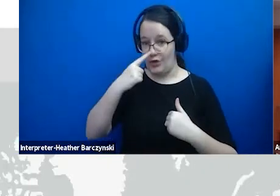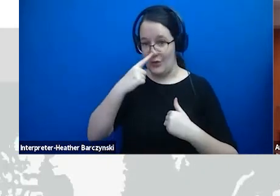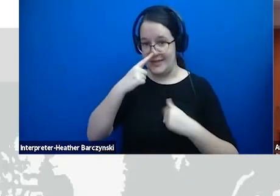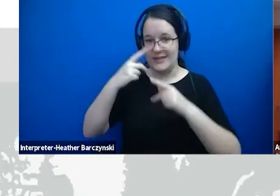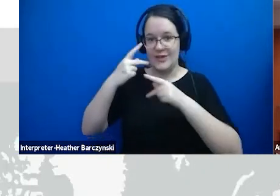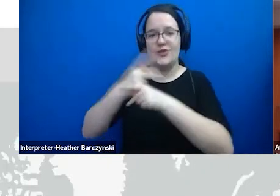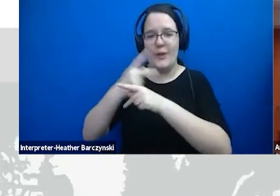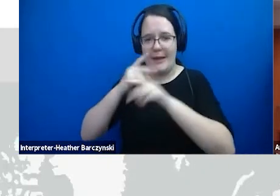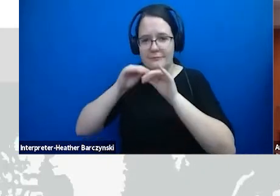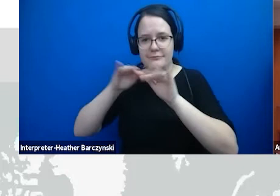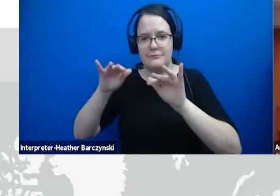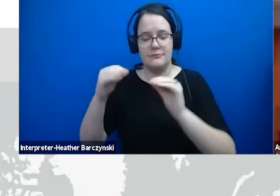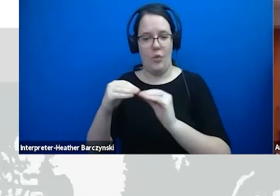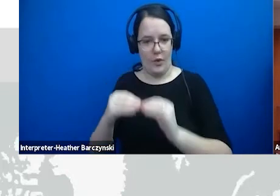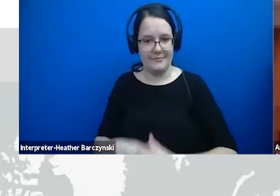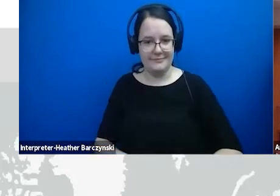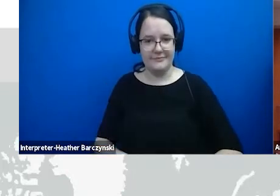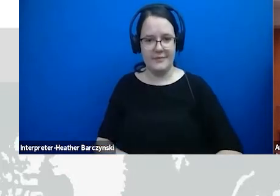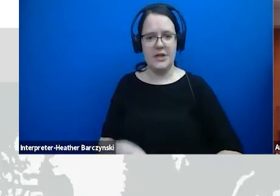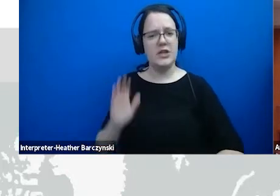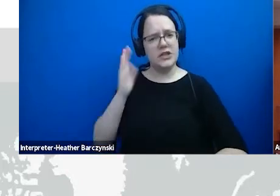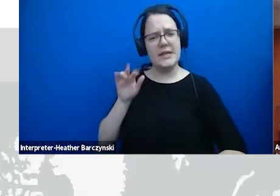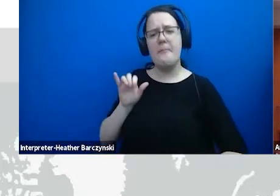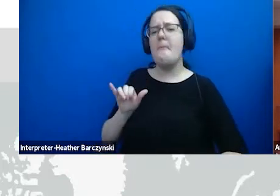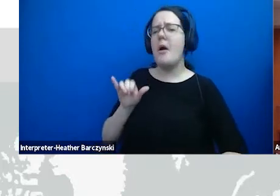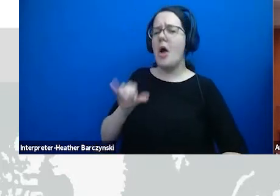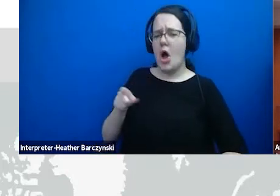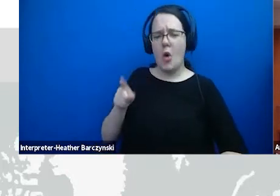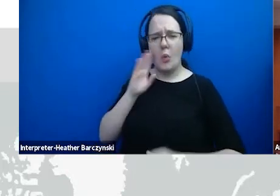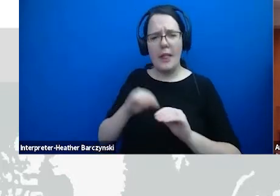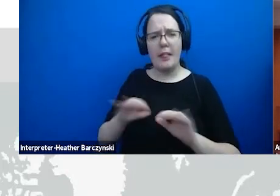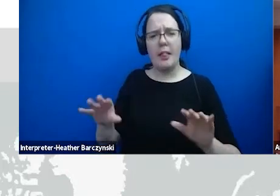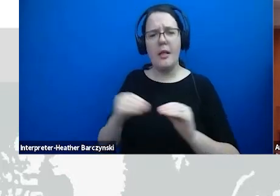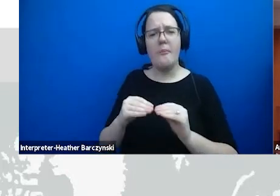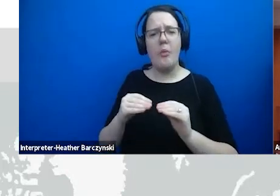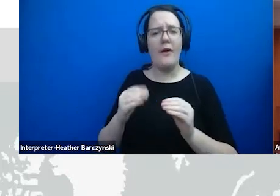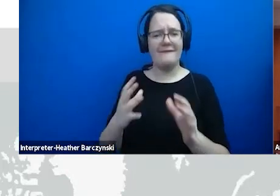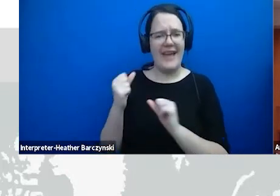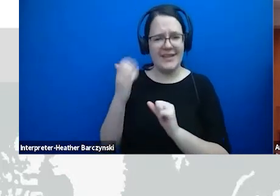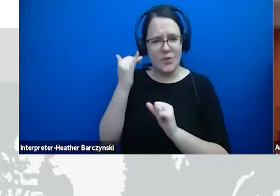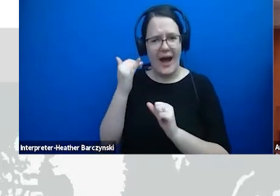quite sensible to say well okay this would spread more rapidly it's in your upper airways next slide